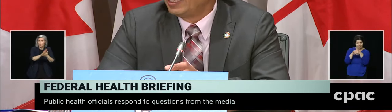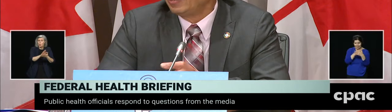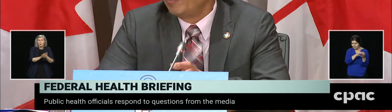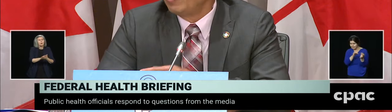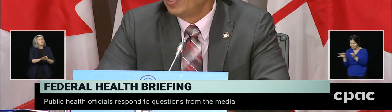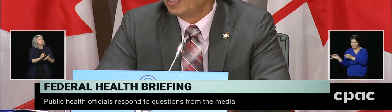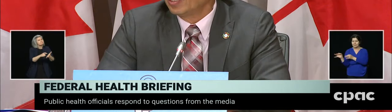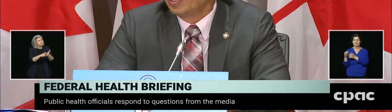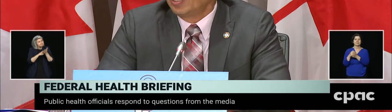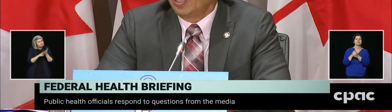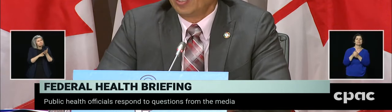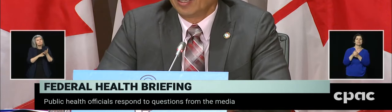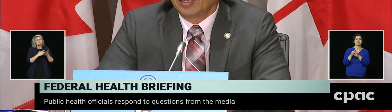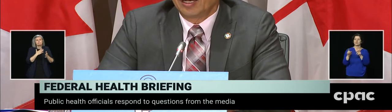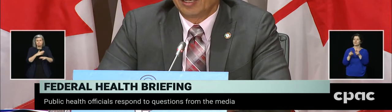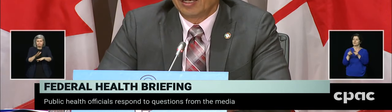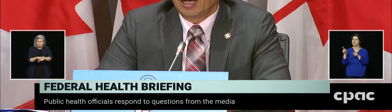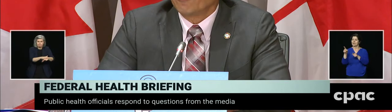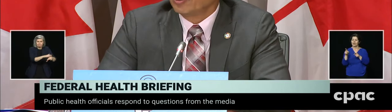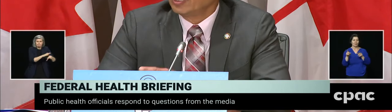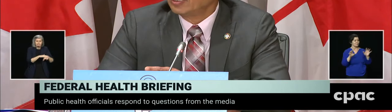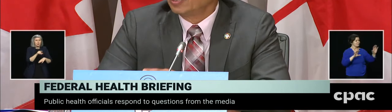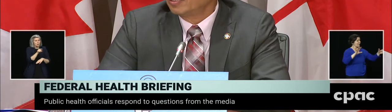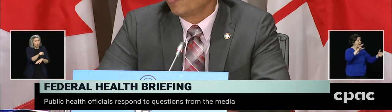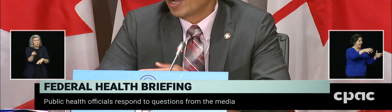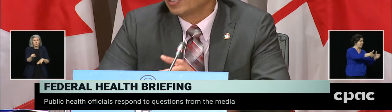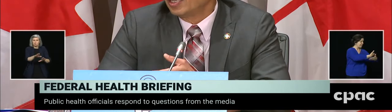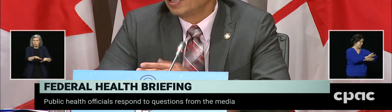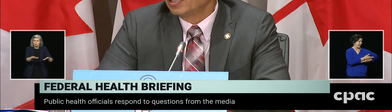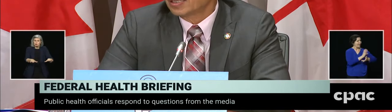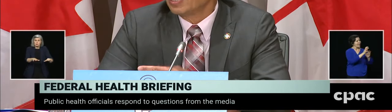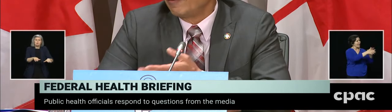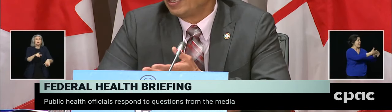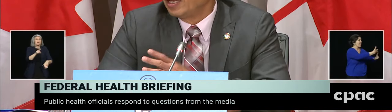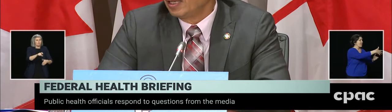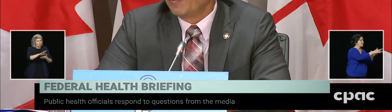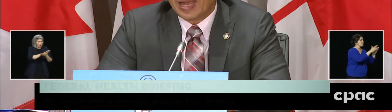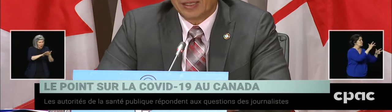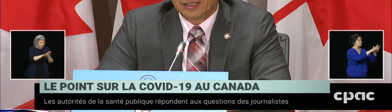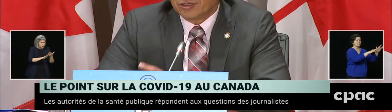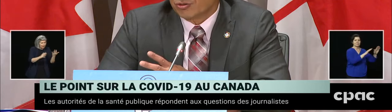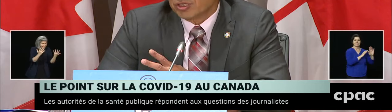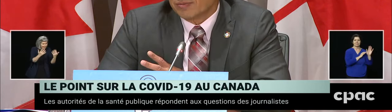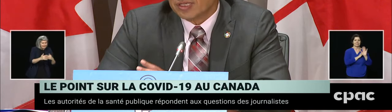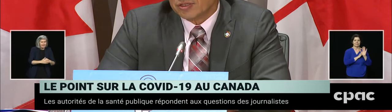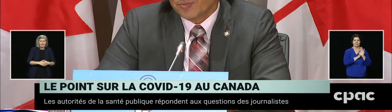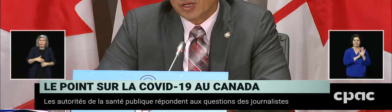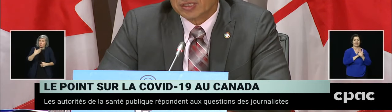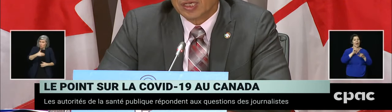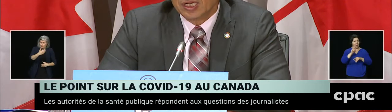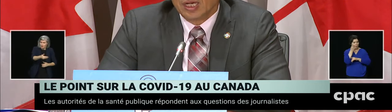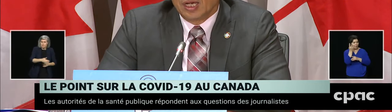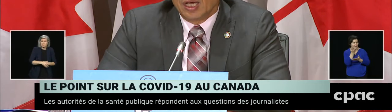IMPORTANT TO WASH YOUR HANDS